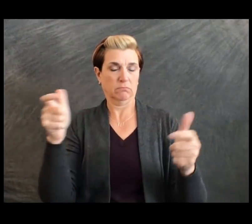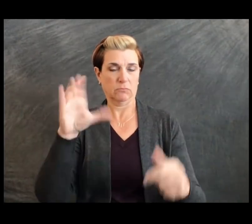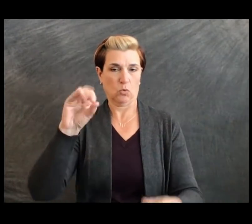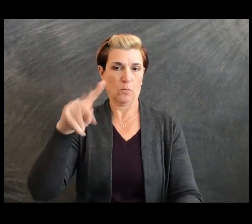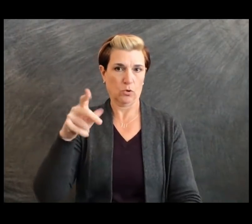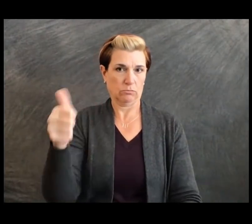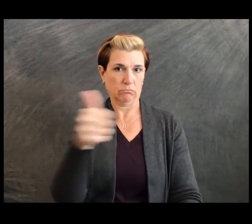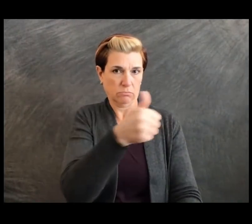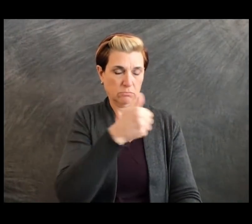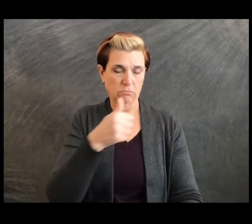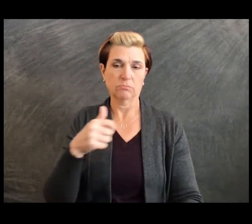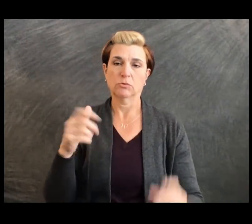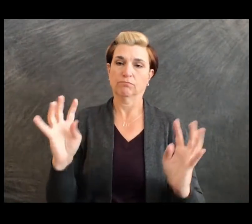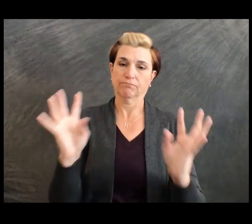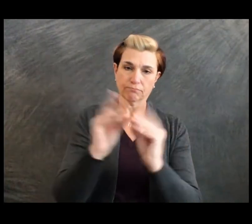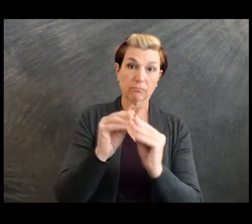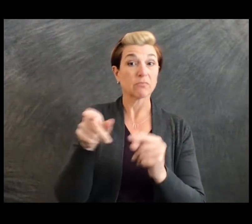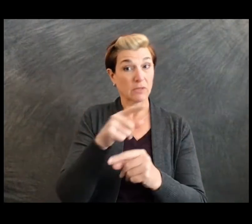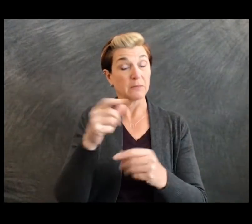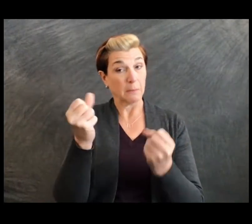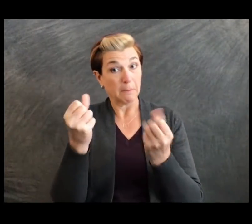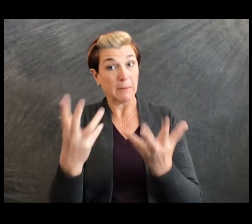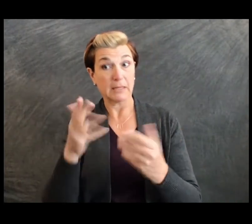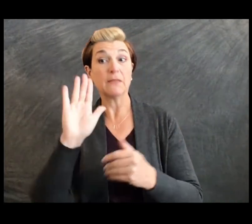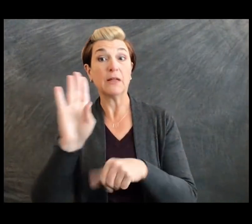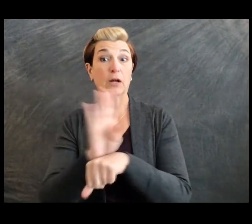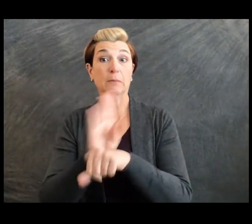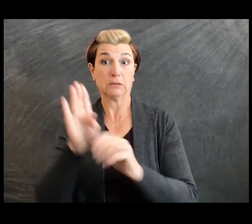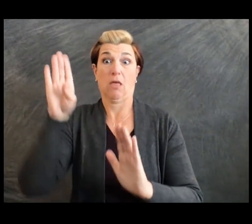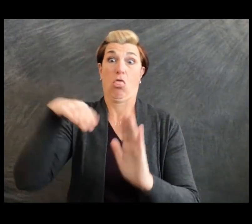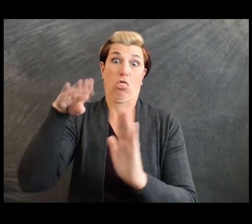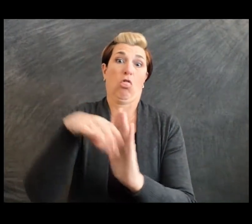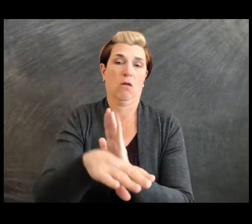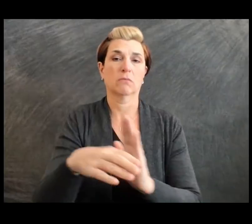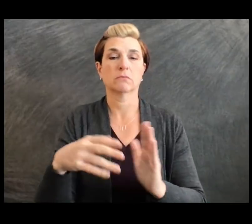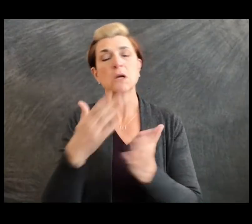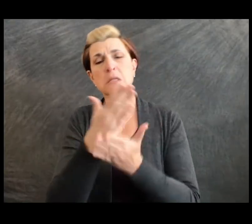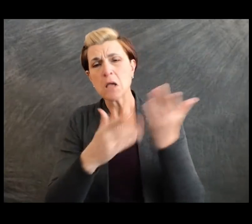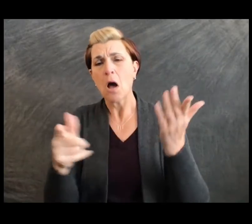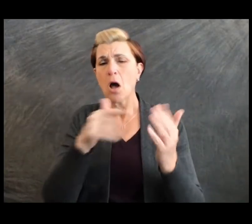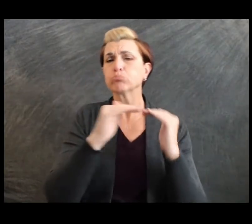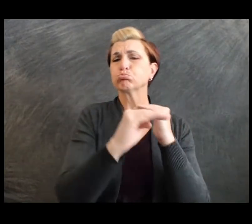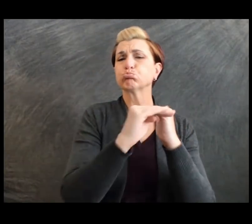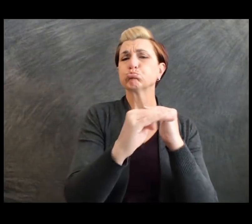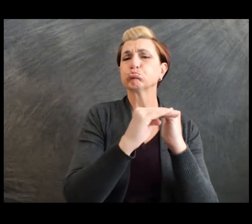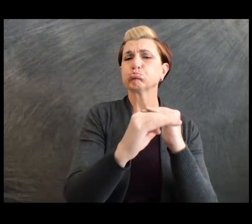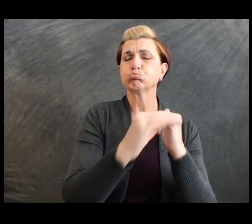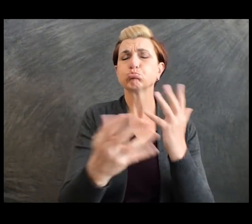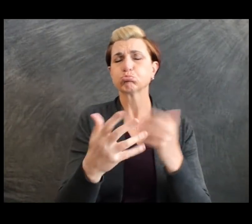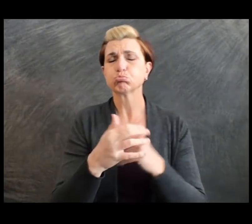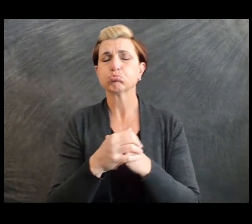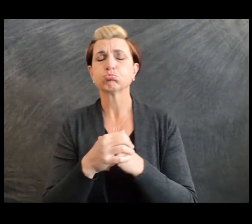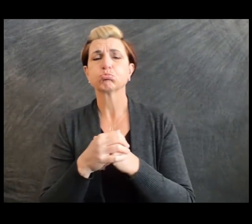them have taken hits and many of them have just you know going forward that they've got their businesses have been have been great some have been very